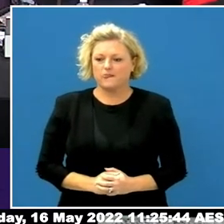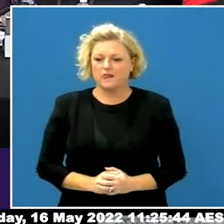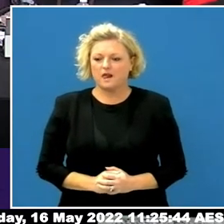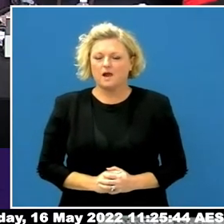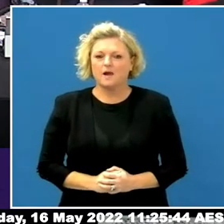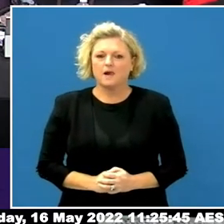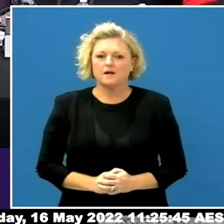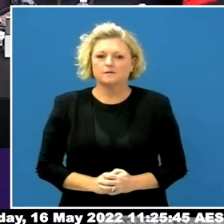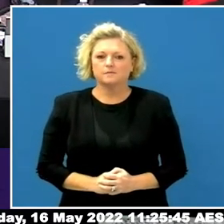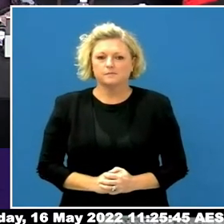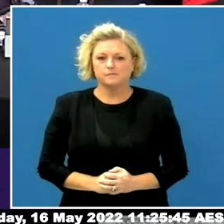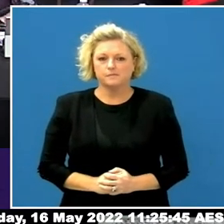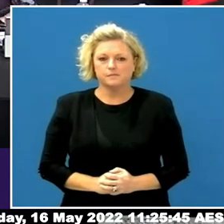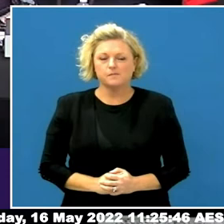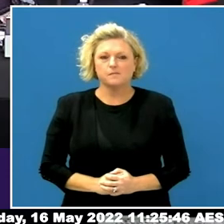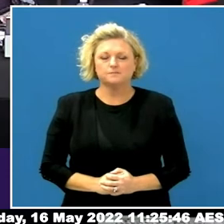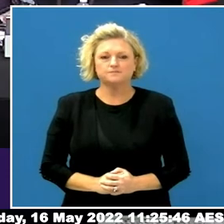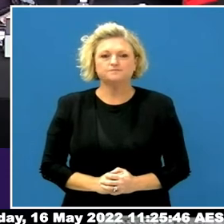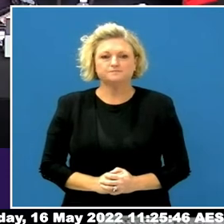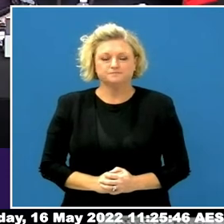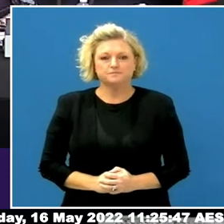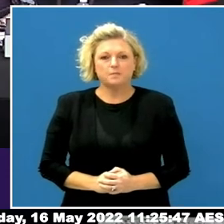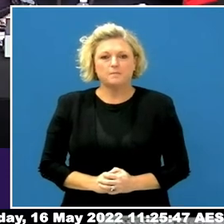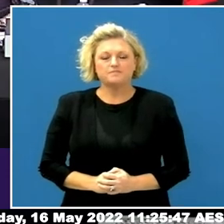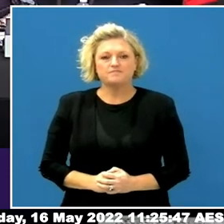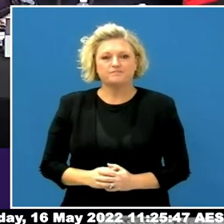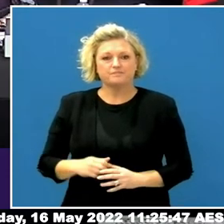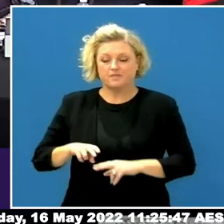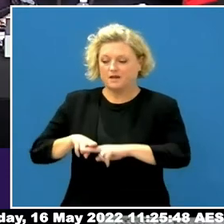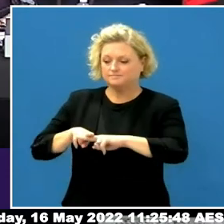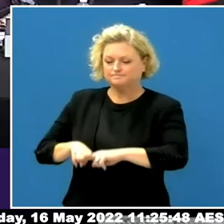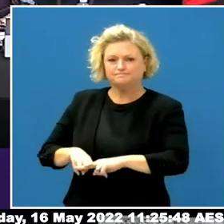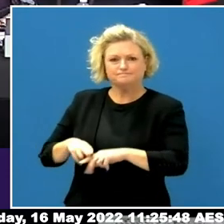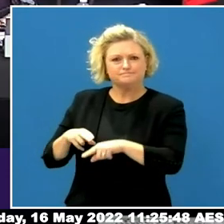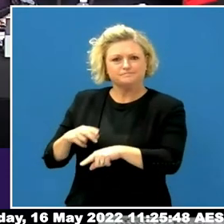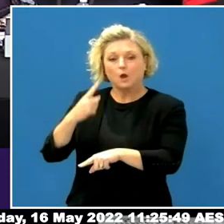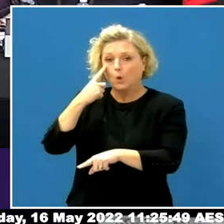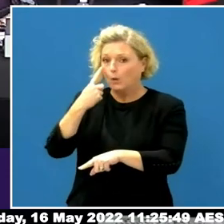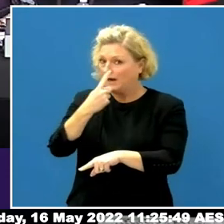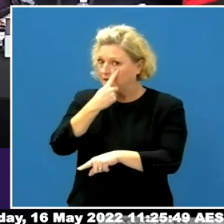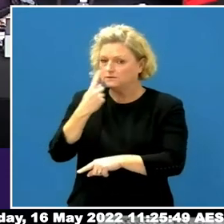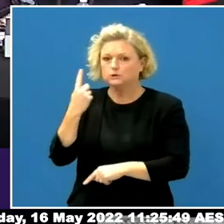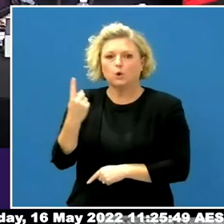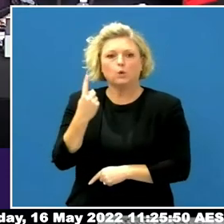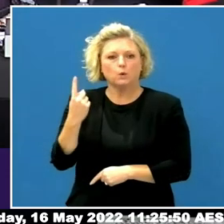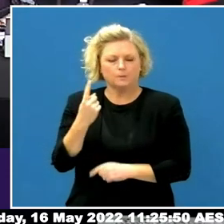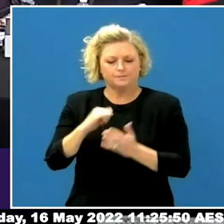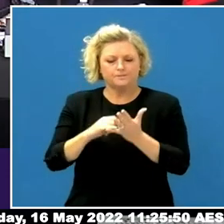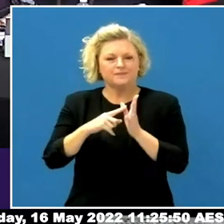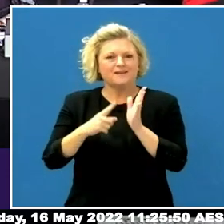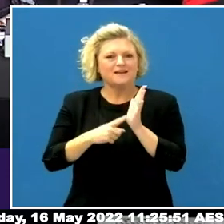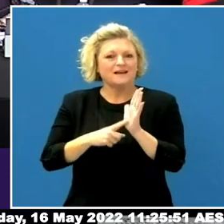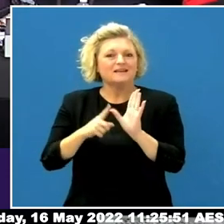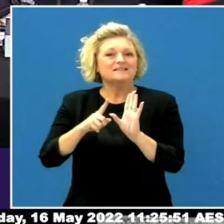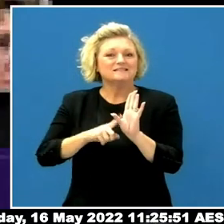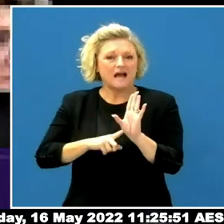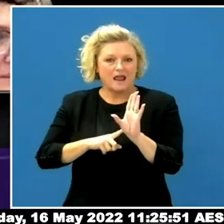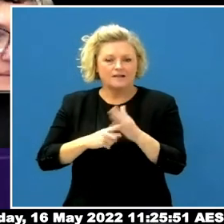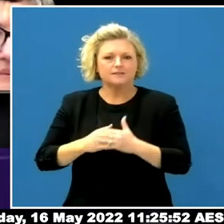Chair, the first witness today is Sally, a pseudonym, her son is Jason as you've heard from Mr Griffin SC, also a pseudonym.